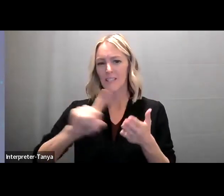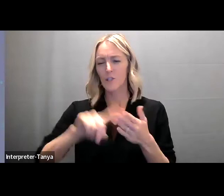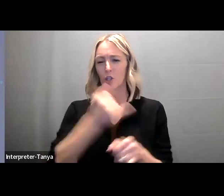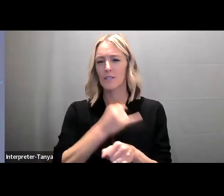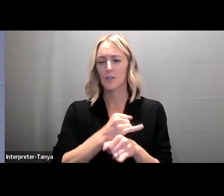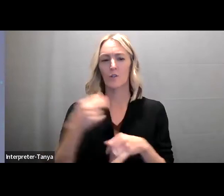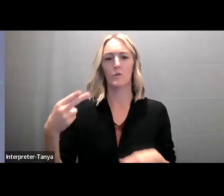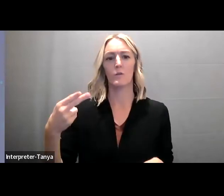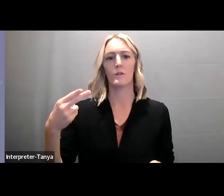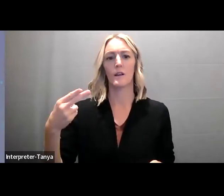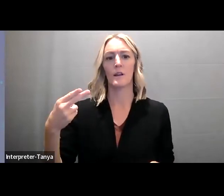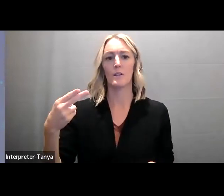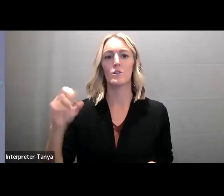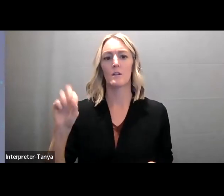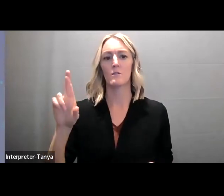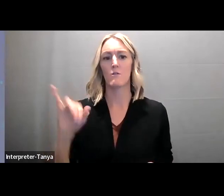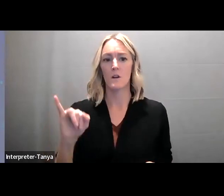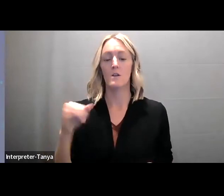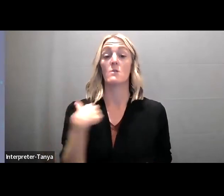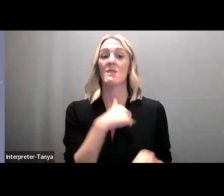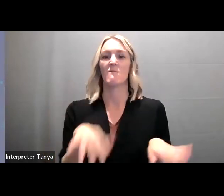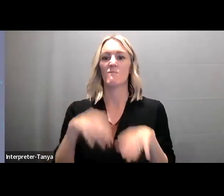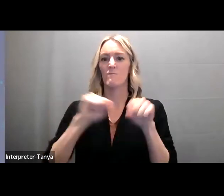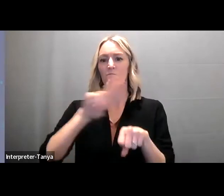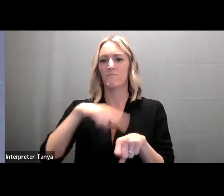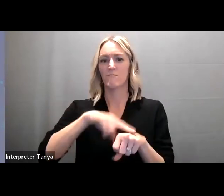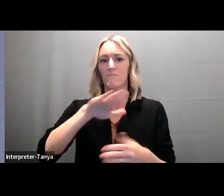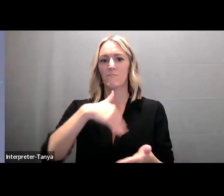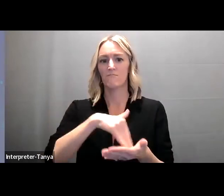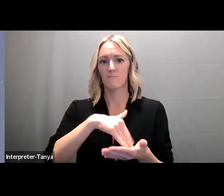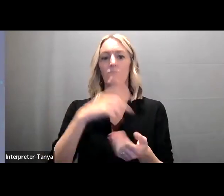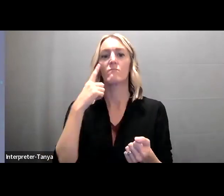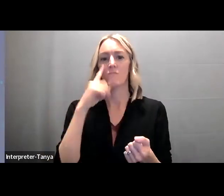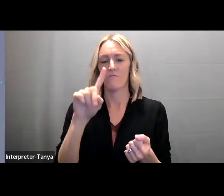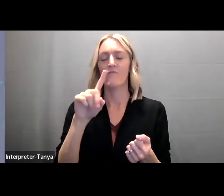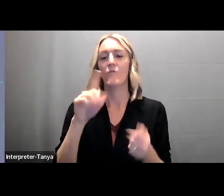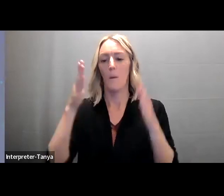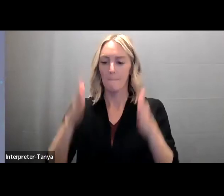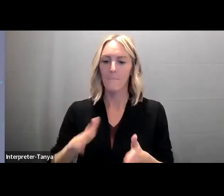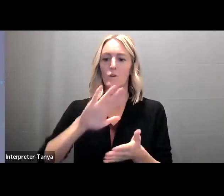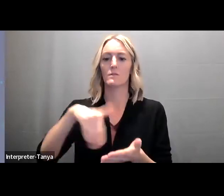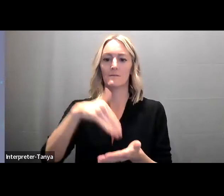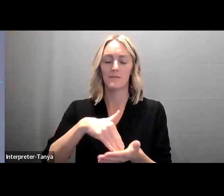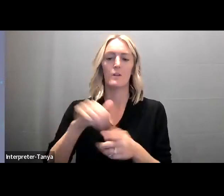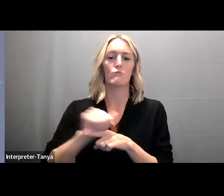And we host the national center on advancing person centered practices and systems.